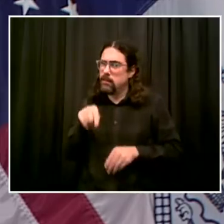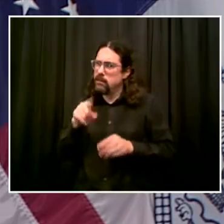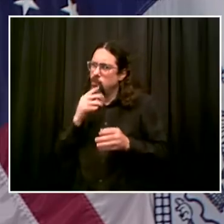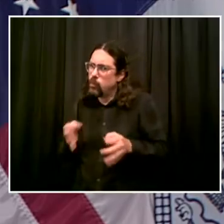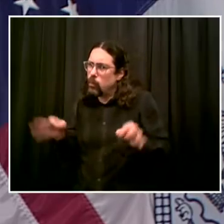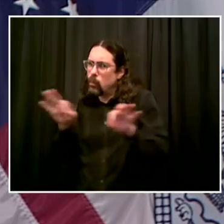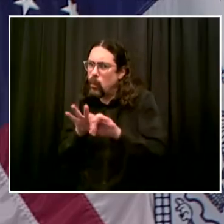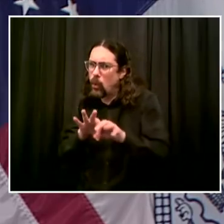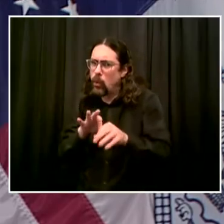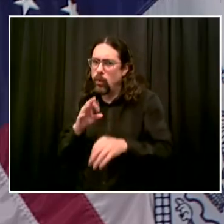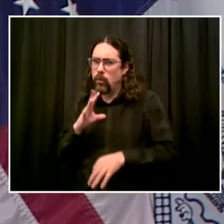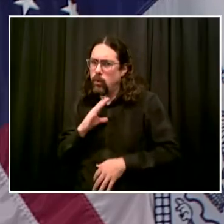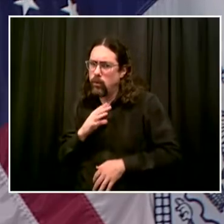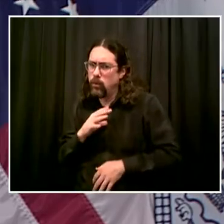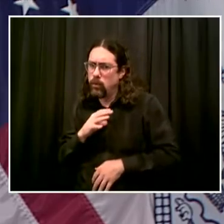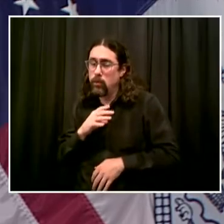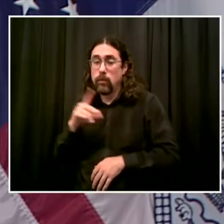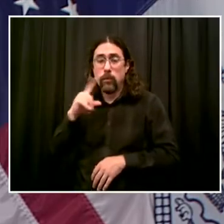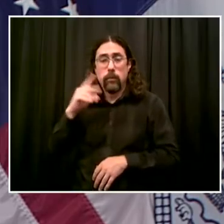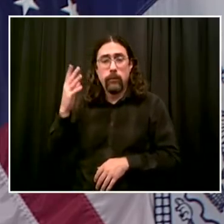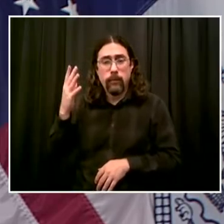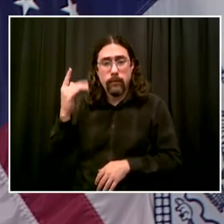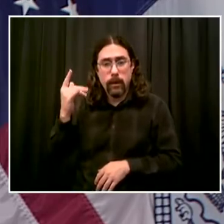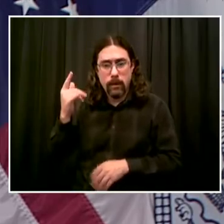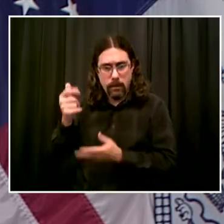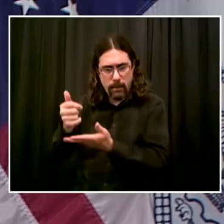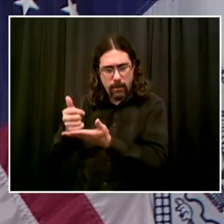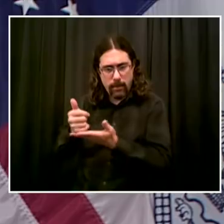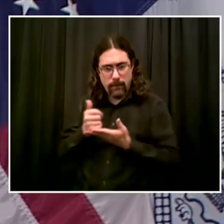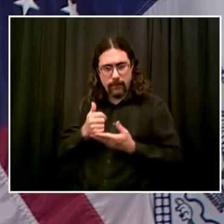WE ARE SAYING RVEY LCEALRY